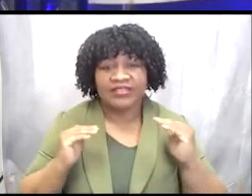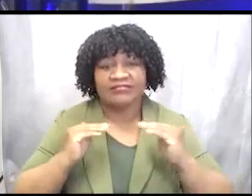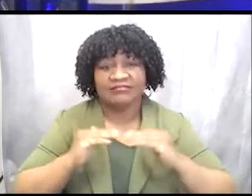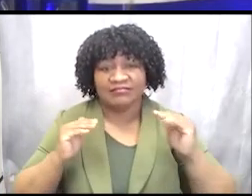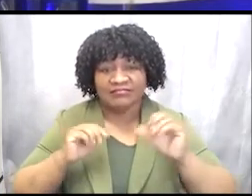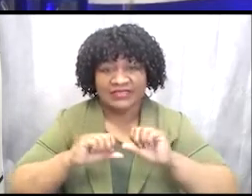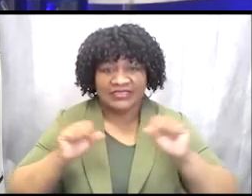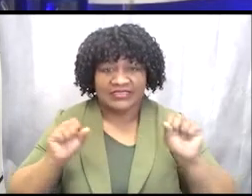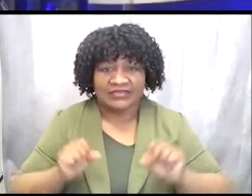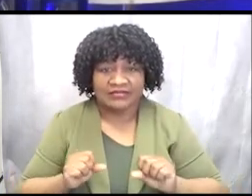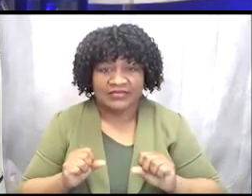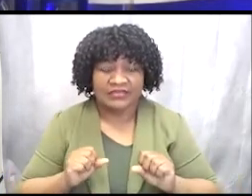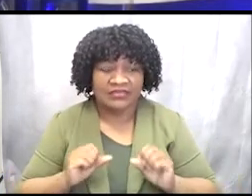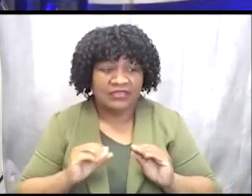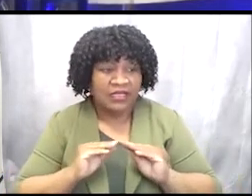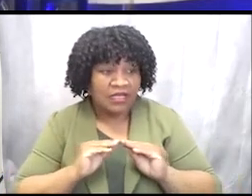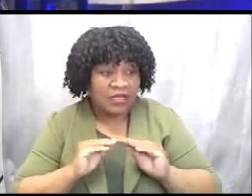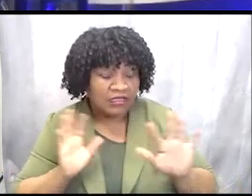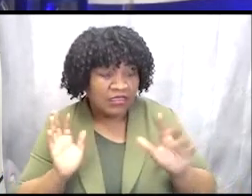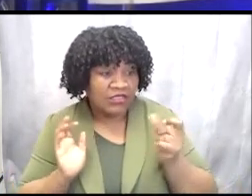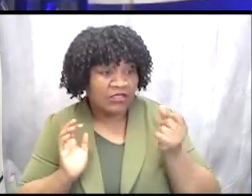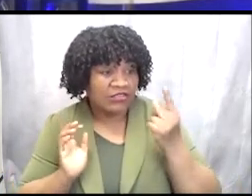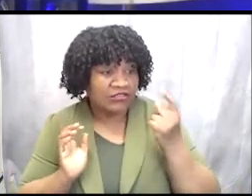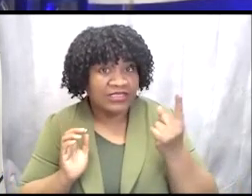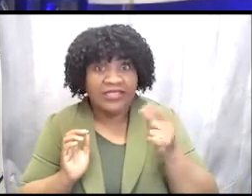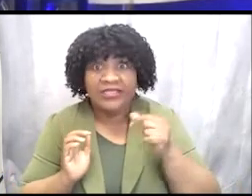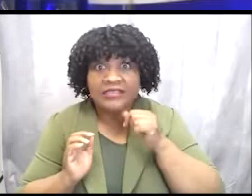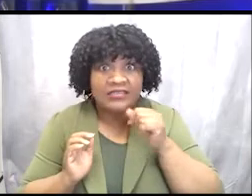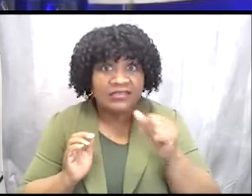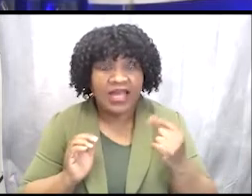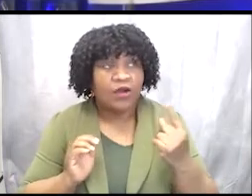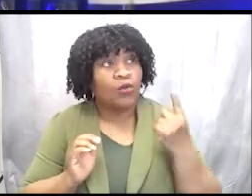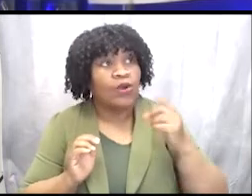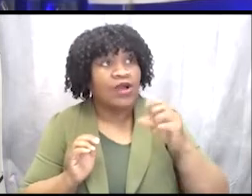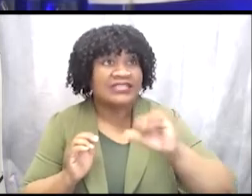understanding that it's not one size fits all.